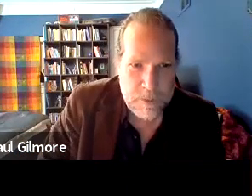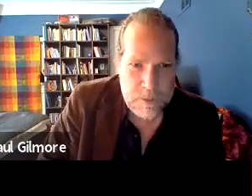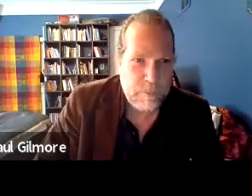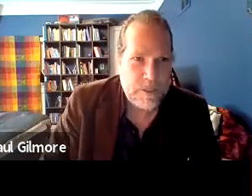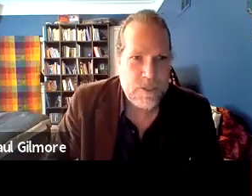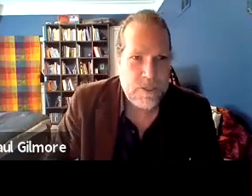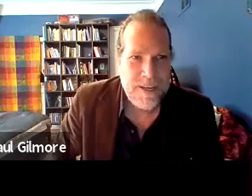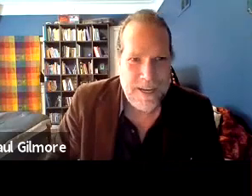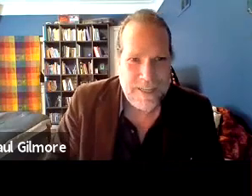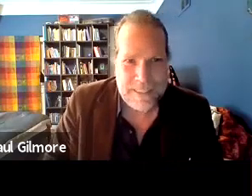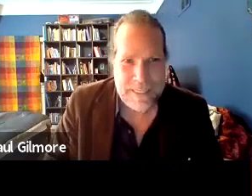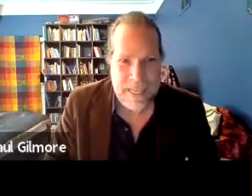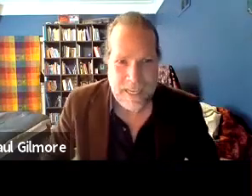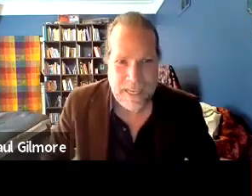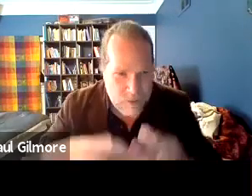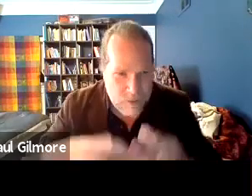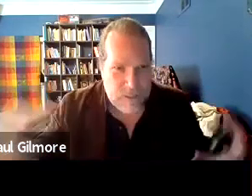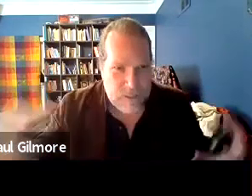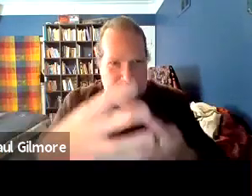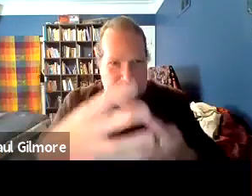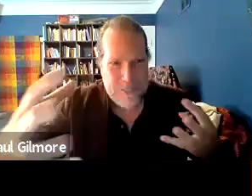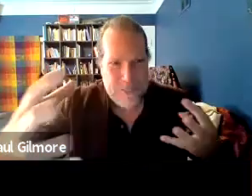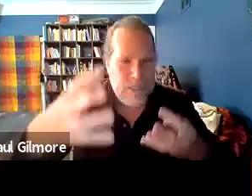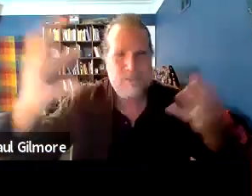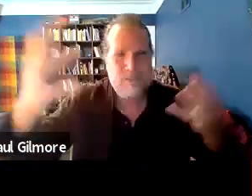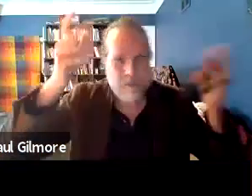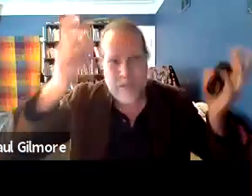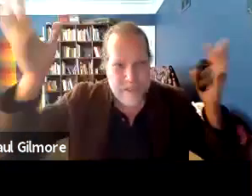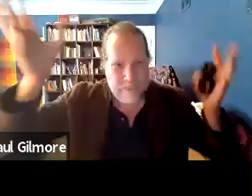beautiful picture, I think, and showing this, you know, these teeny, you know, the idea of